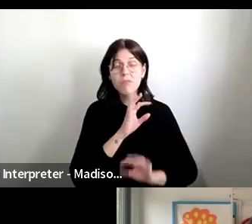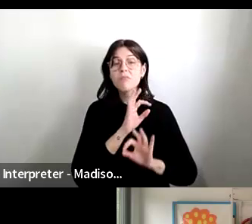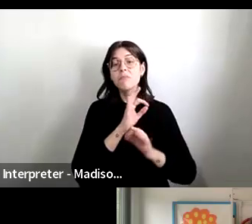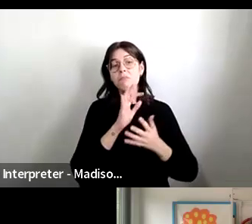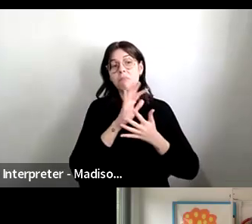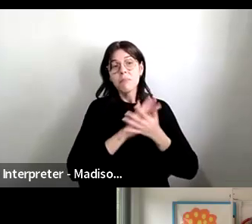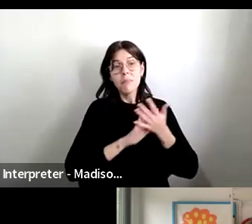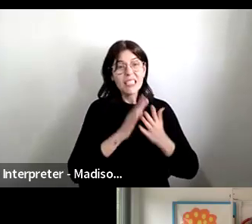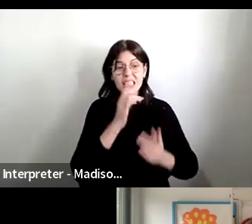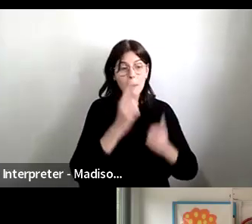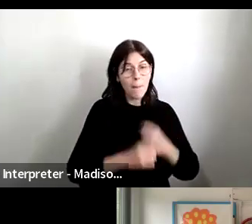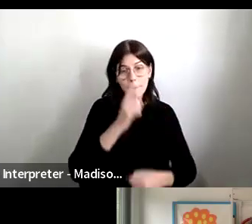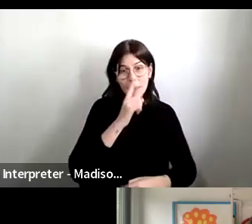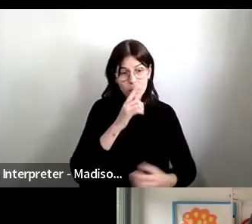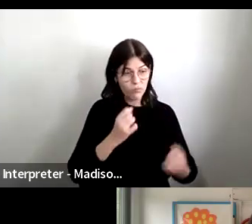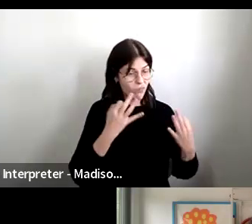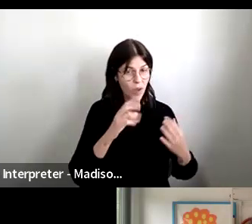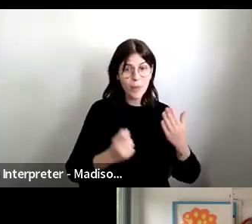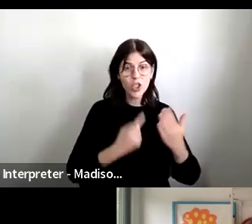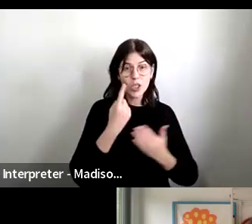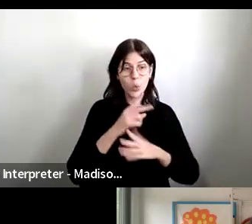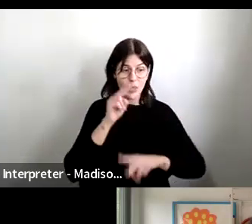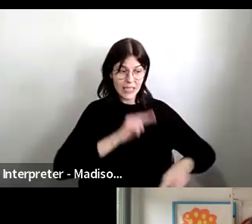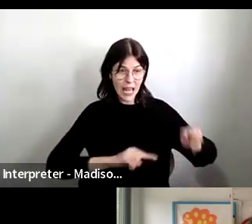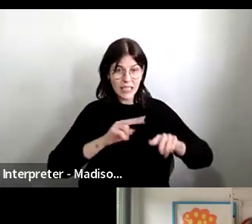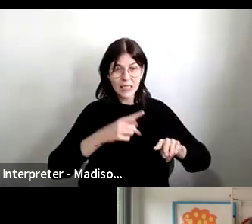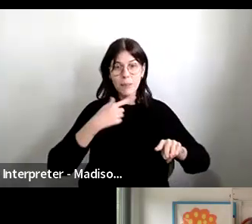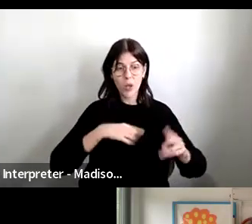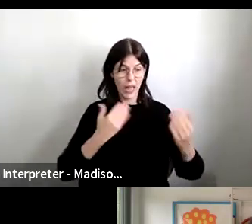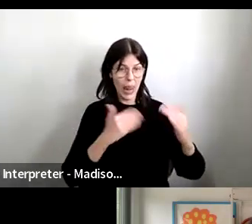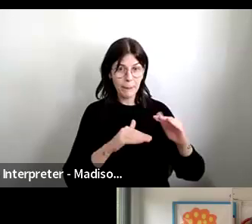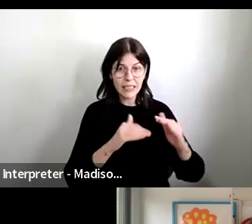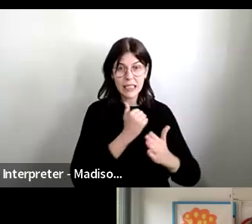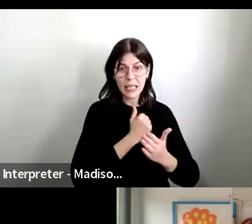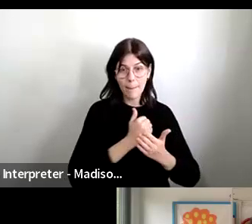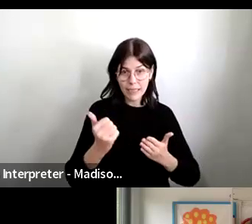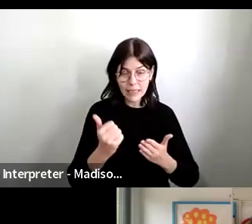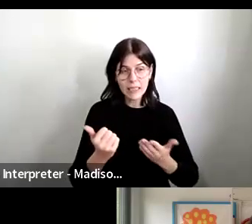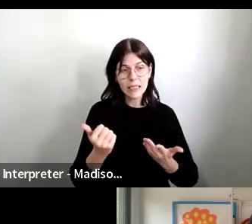who don't get the opportunity to assess because of the limited numbers to assess. So it was a